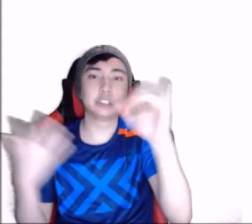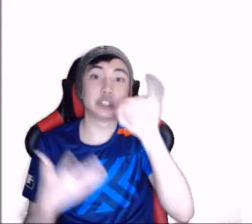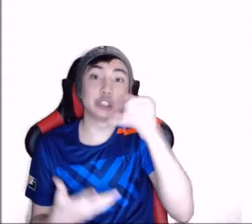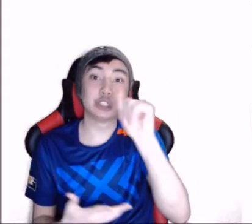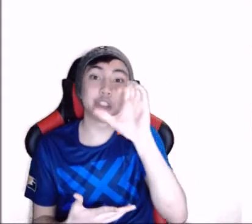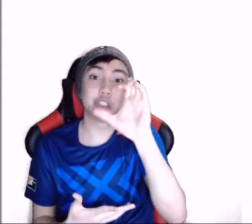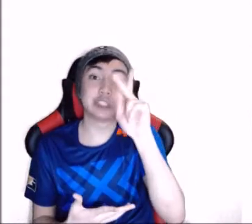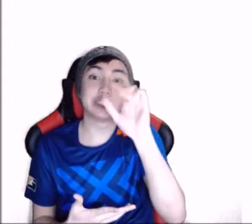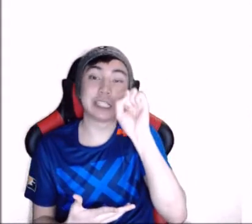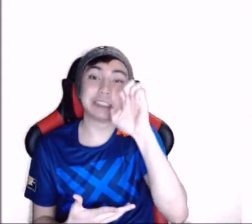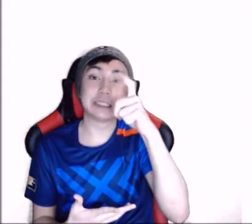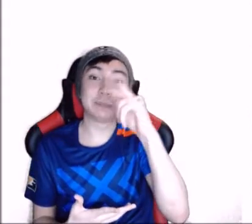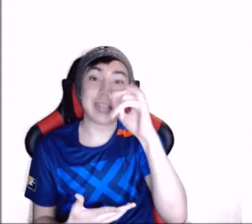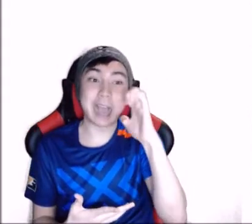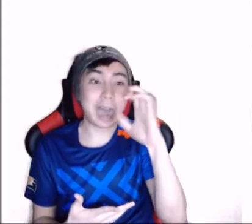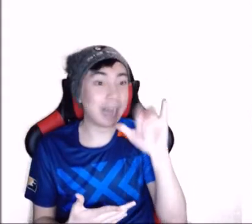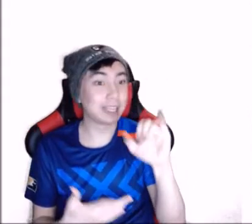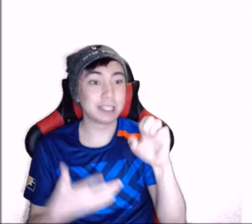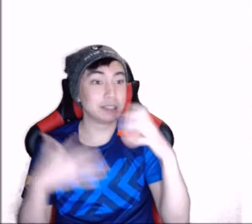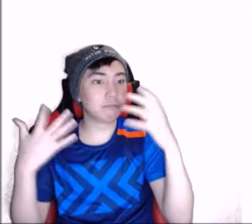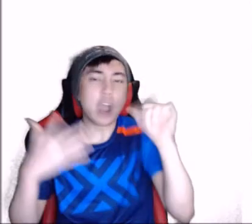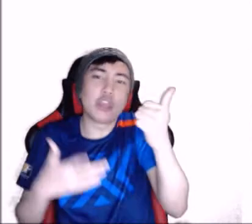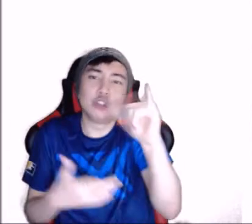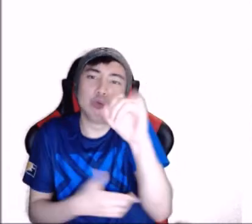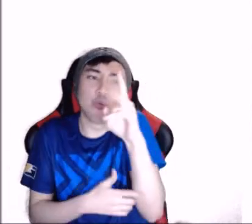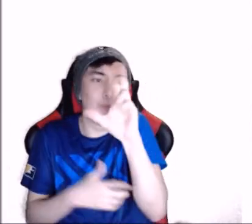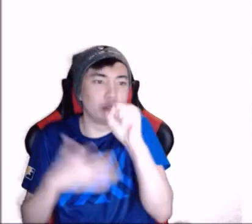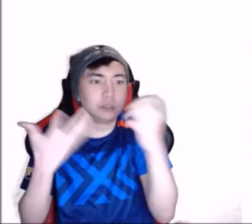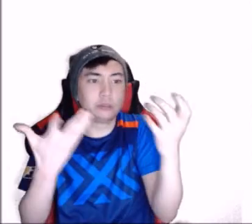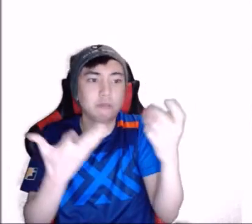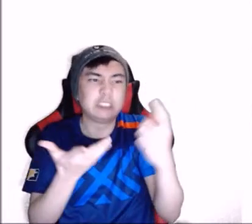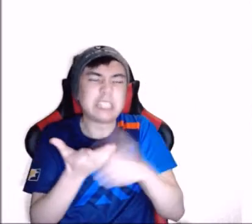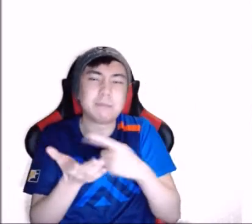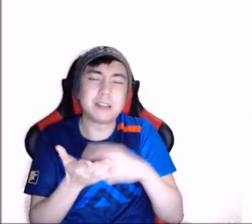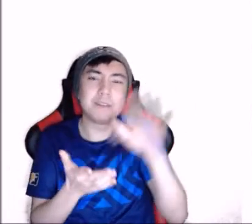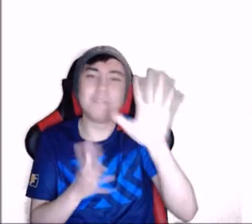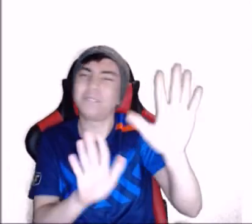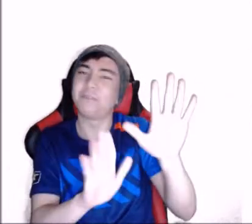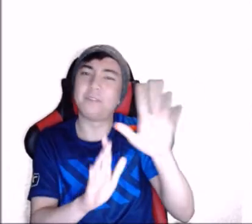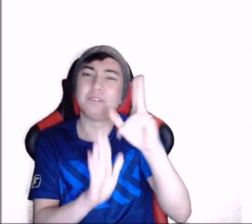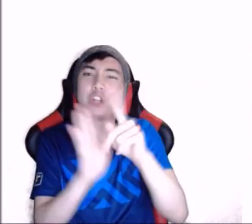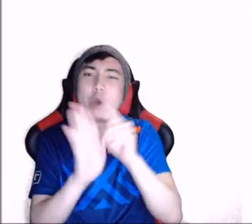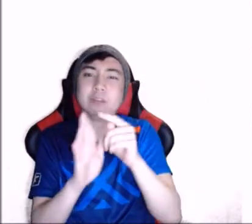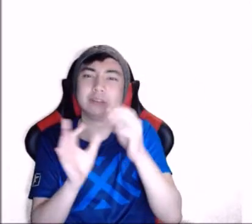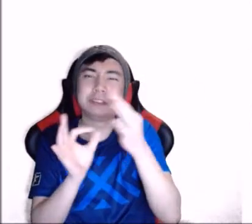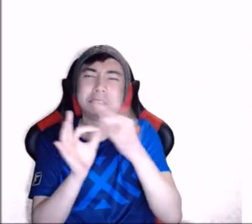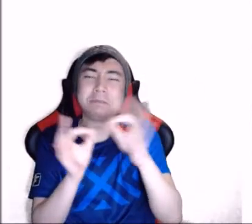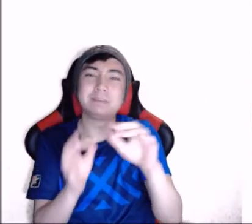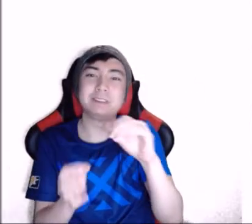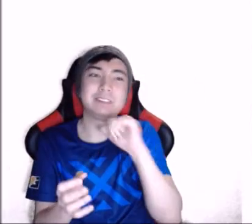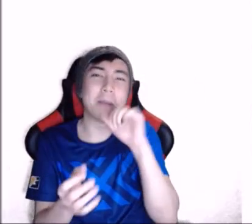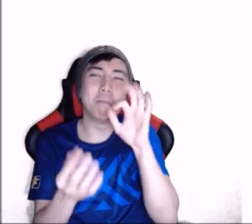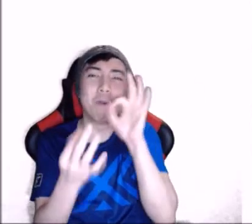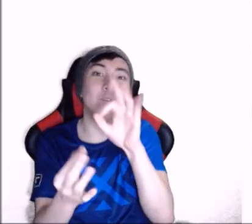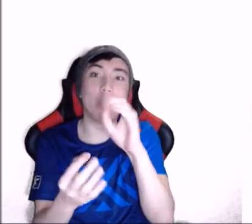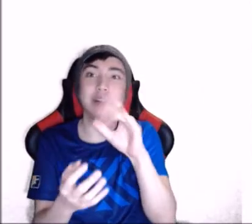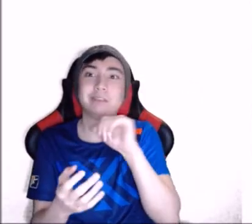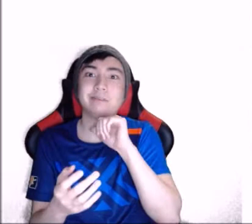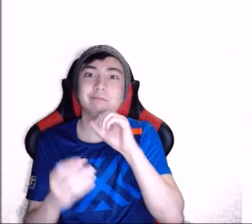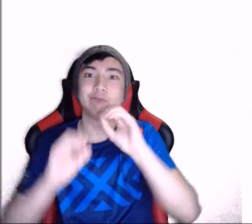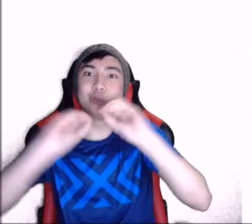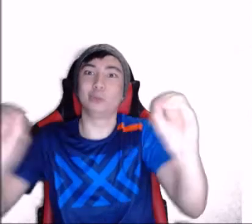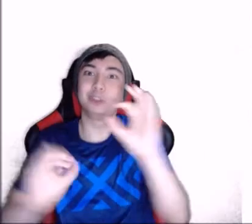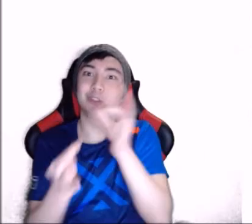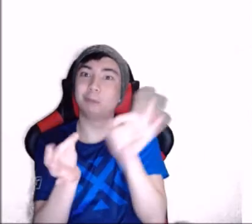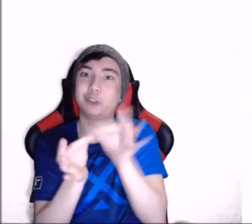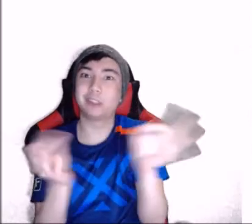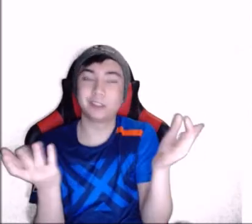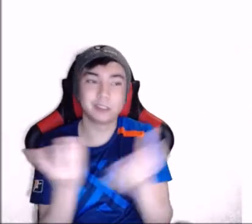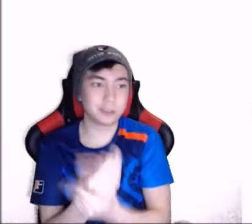JackSepticEye, and other YouTubers, sometimes their videos didn't have closed captions or the closed weren't perfect